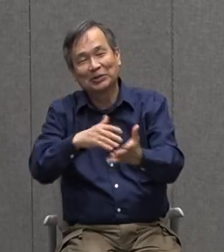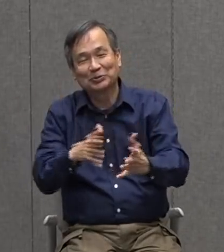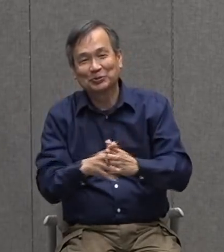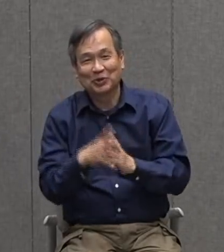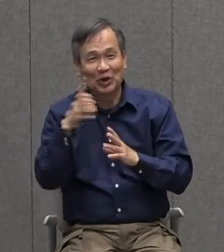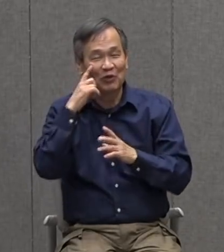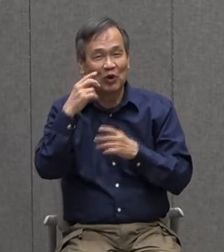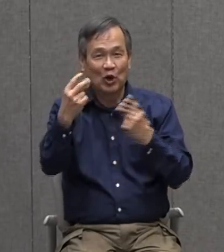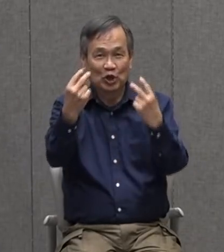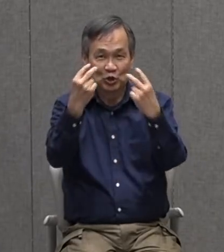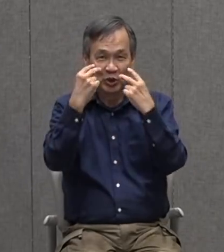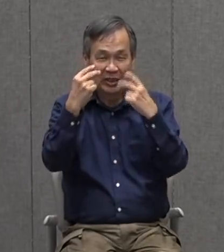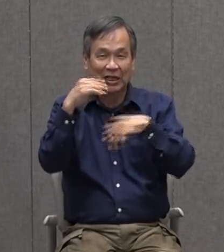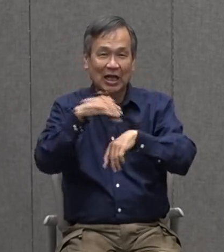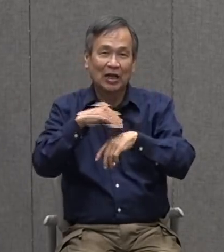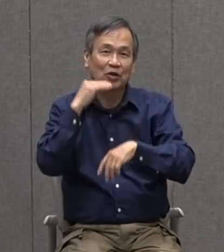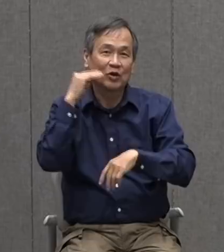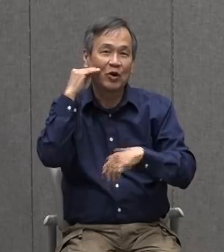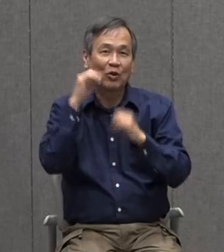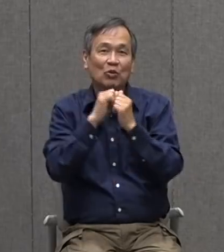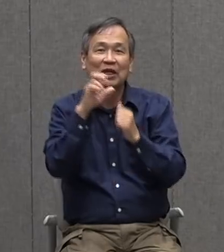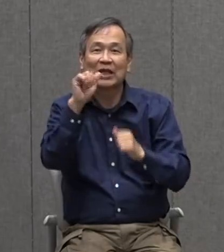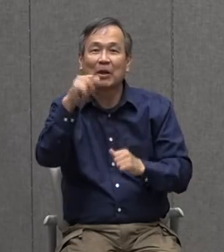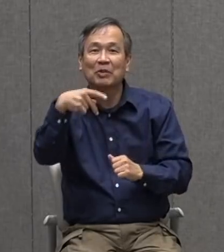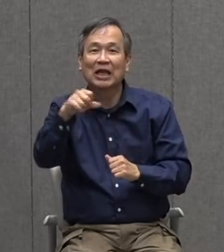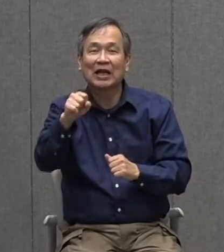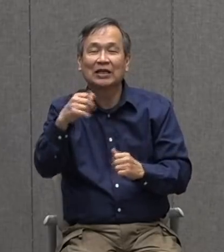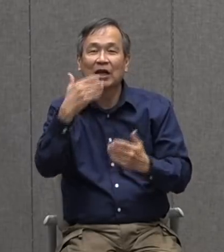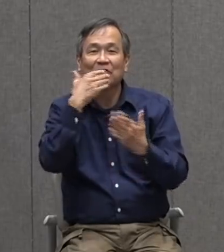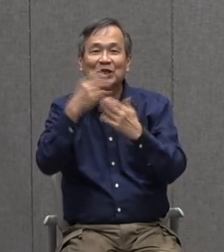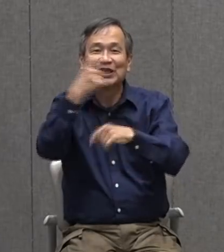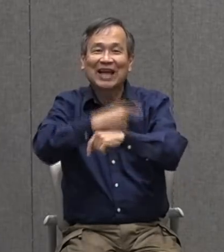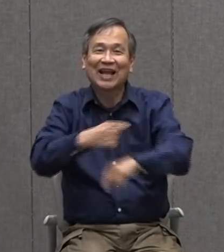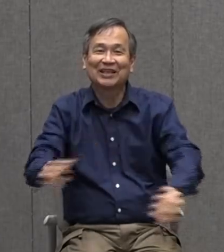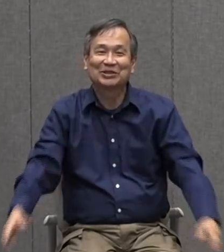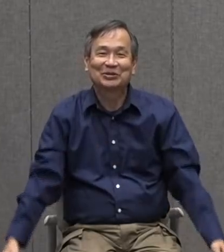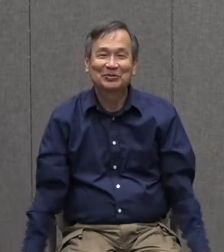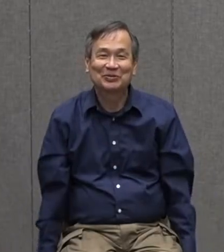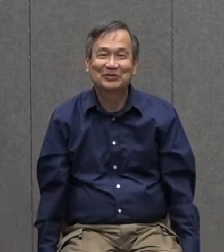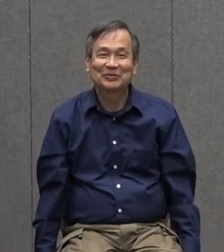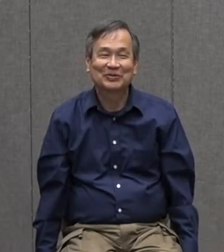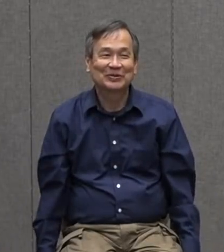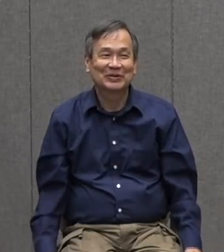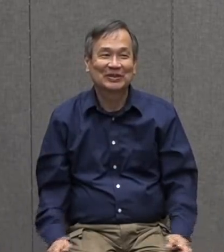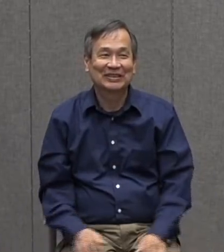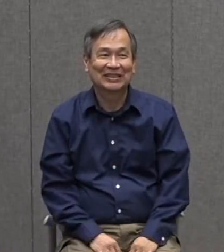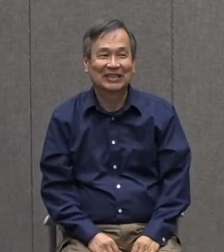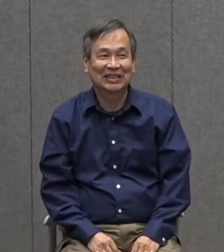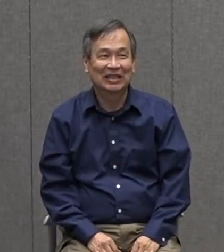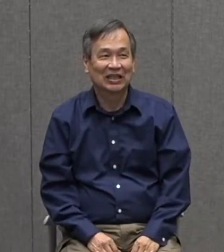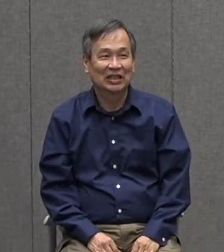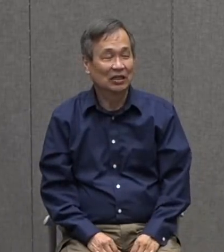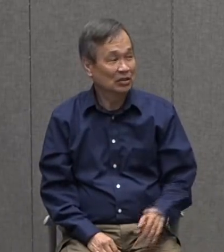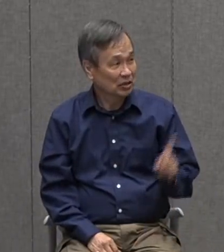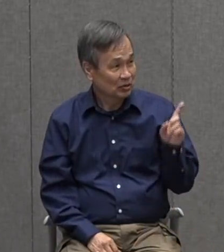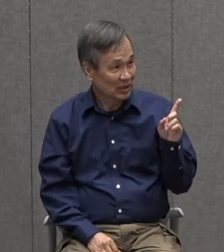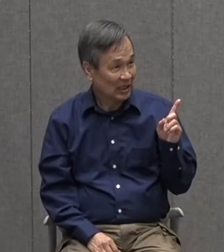for joining us today, @ Home with APS, have a great day. And I think we still have maybe a couple more minutes,